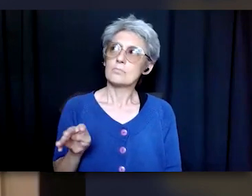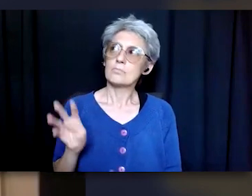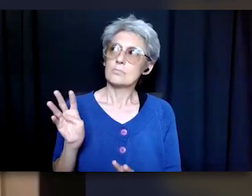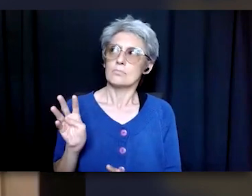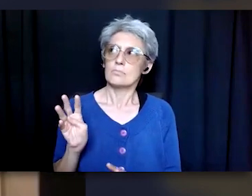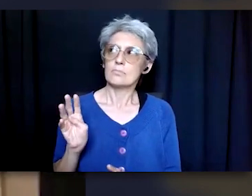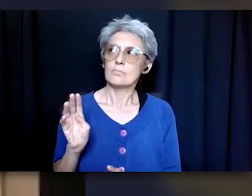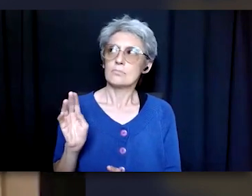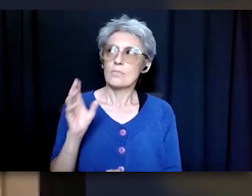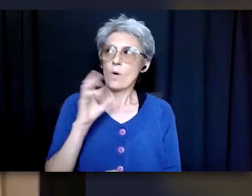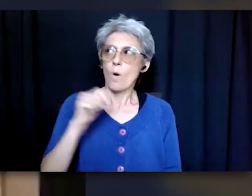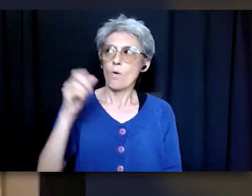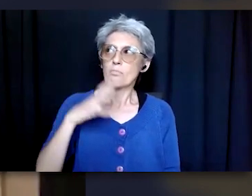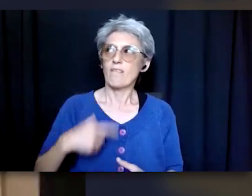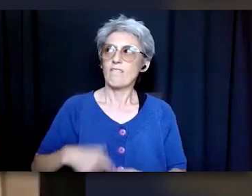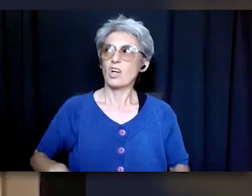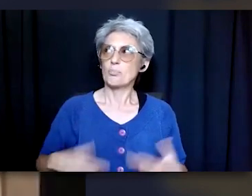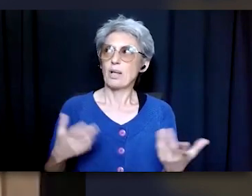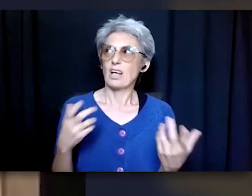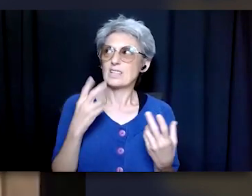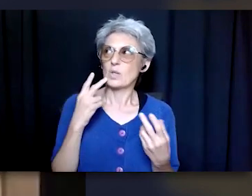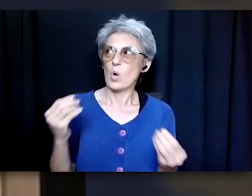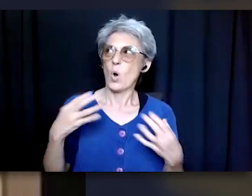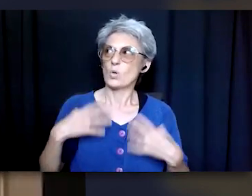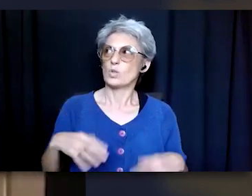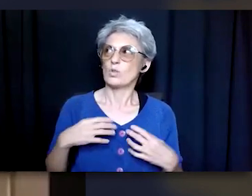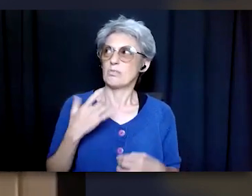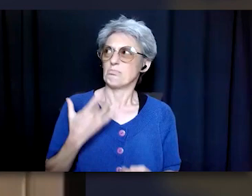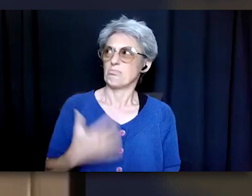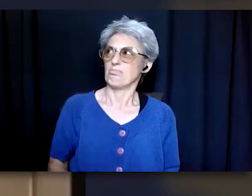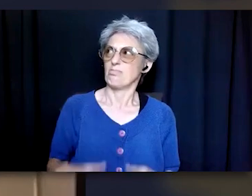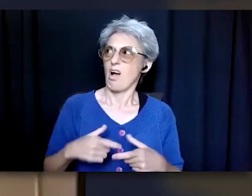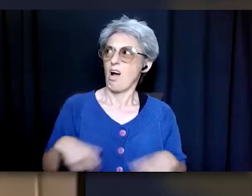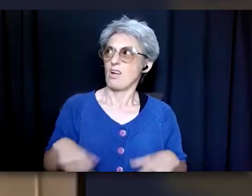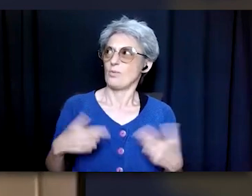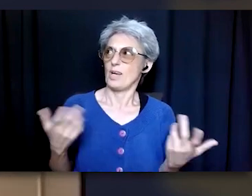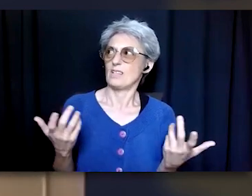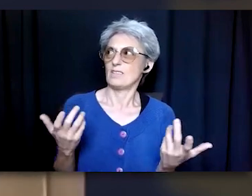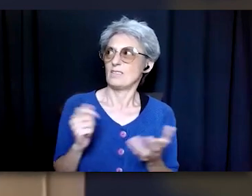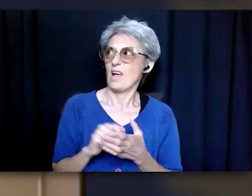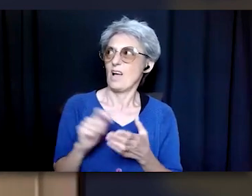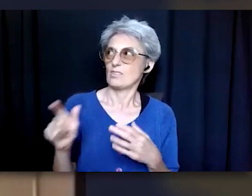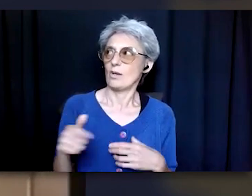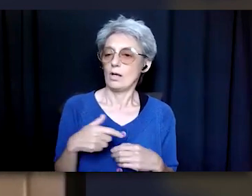want to let on that they only see an old man in underpants because the buzz is, "Oh my goodness,